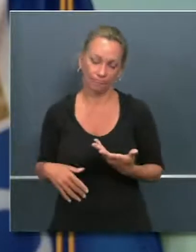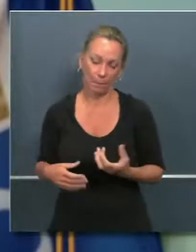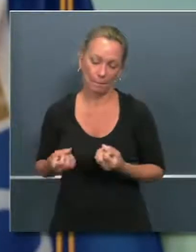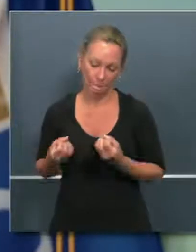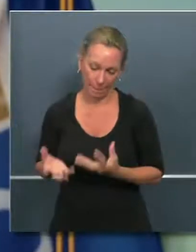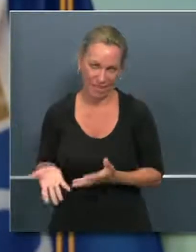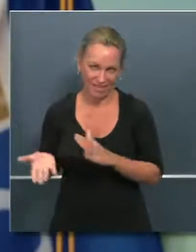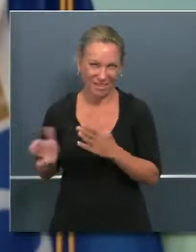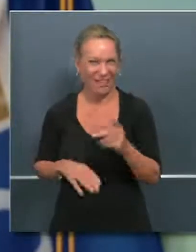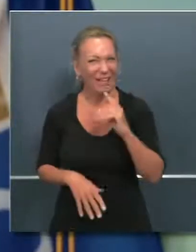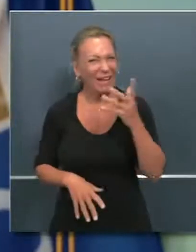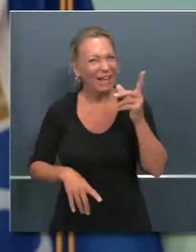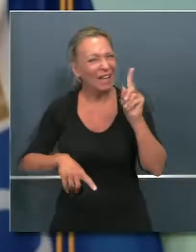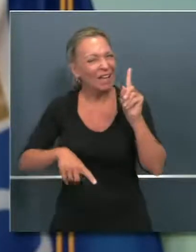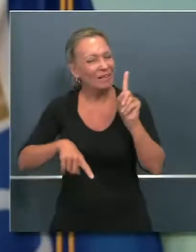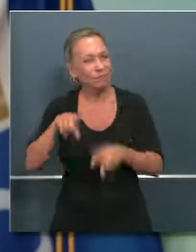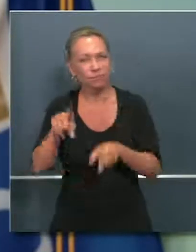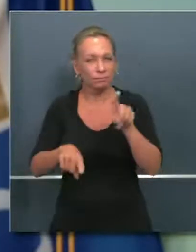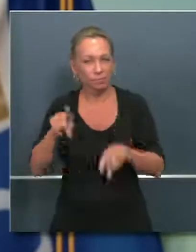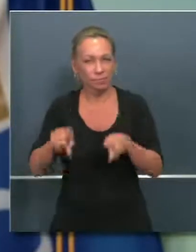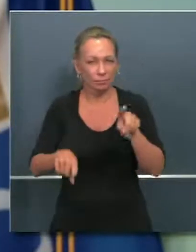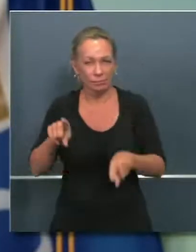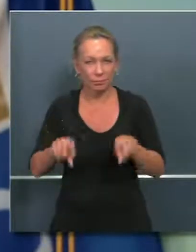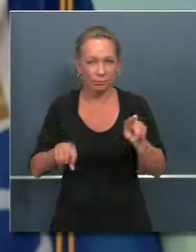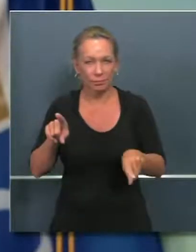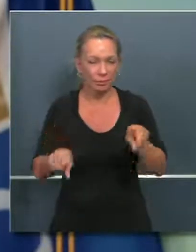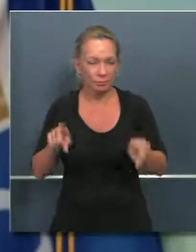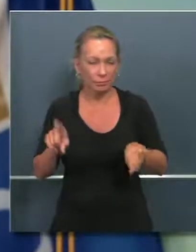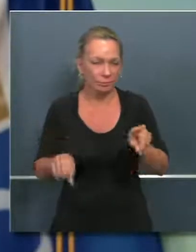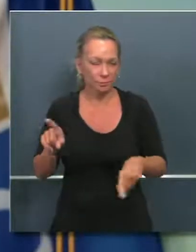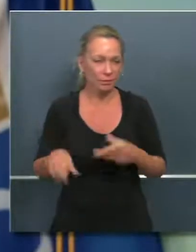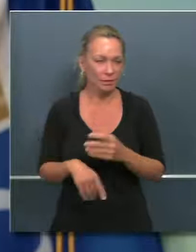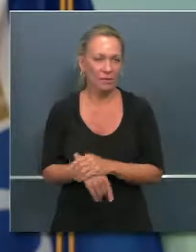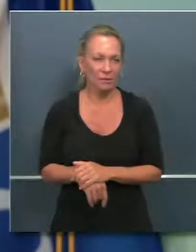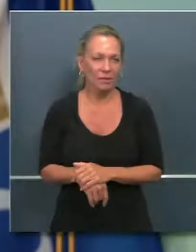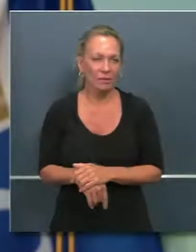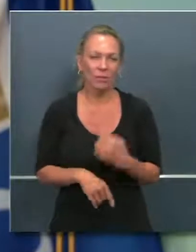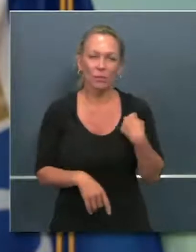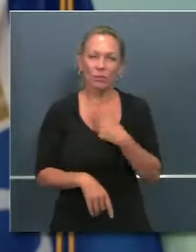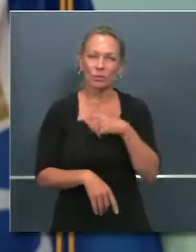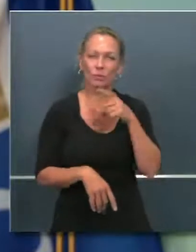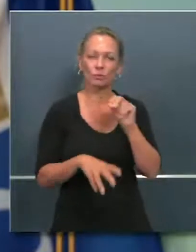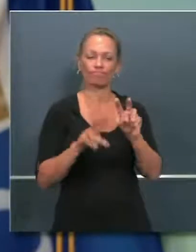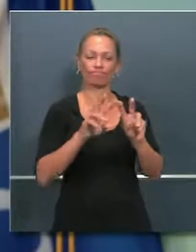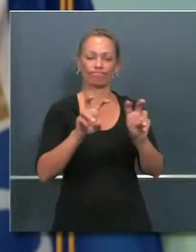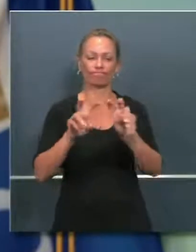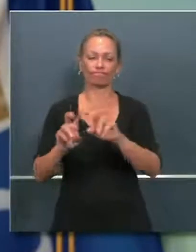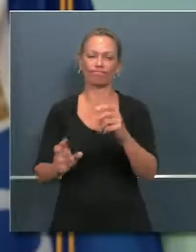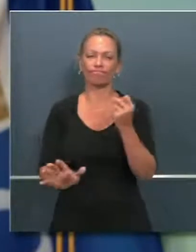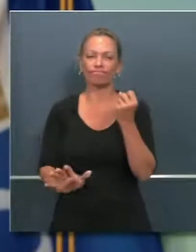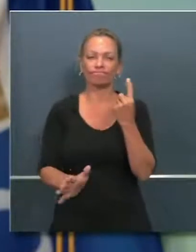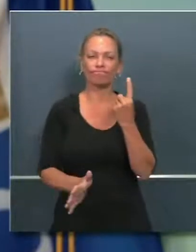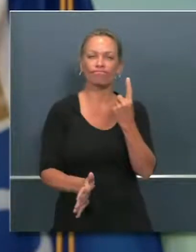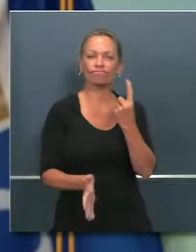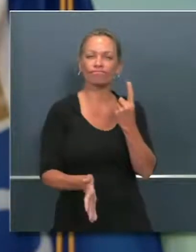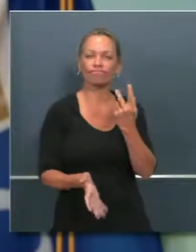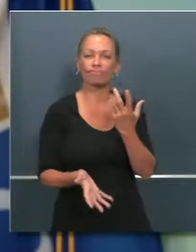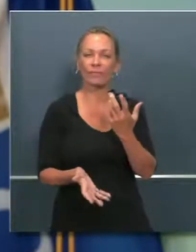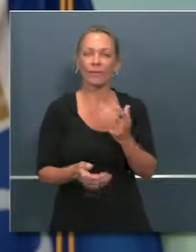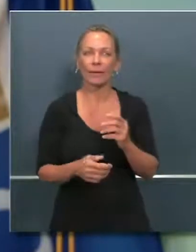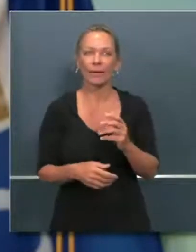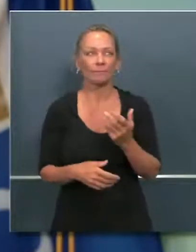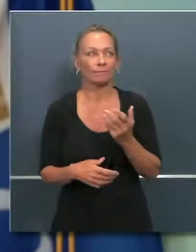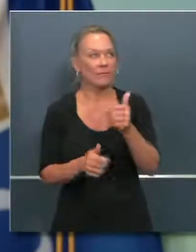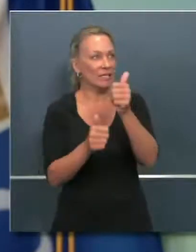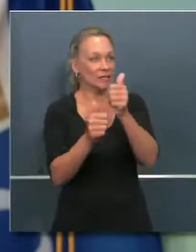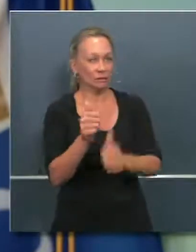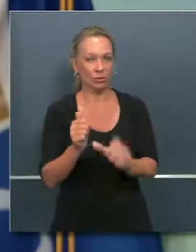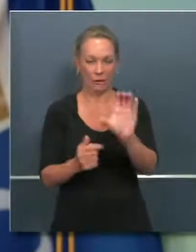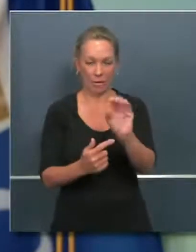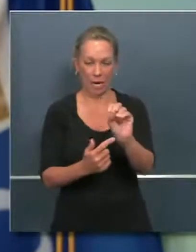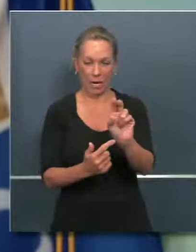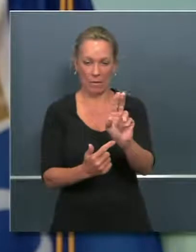to as a test stations and or locally directed attestations attesting to certain criteria certain